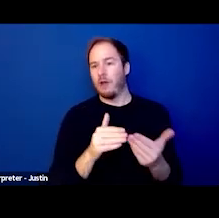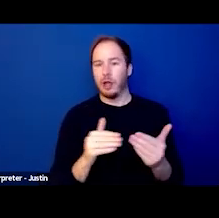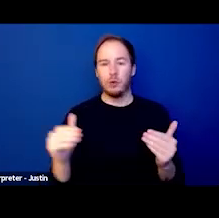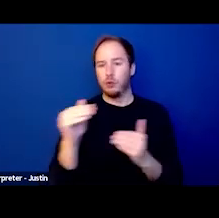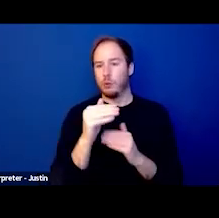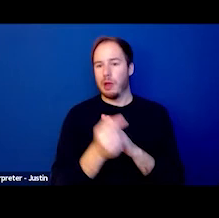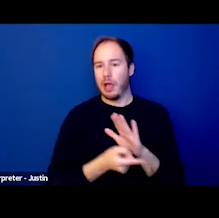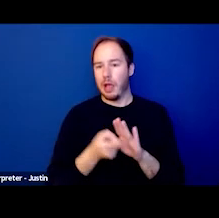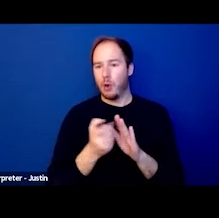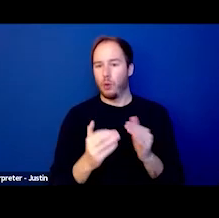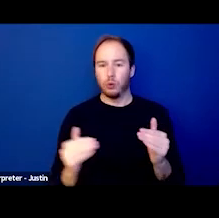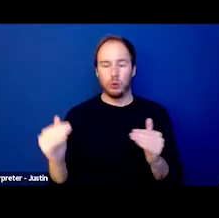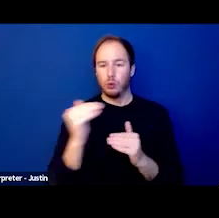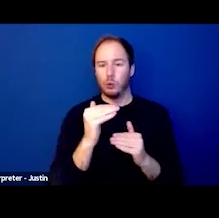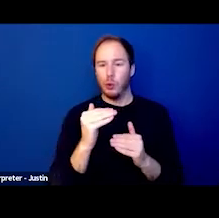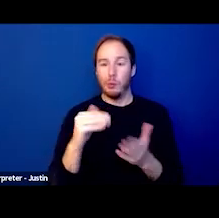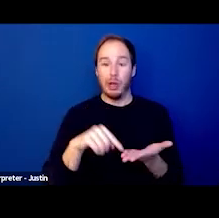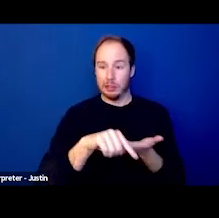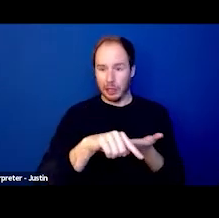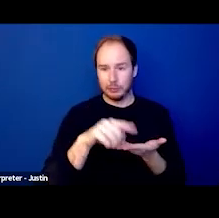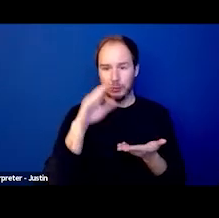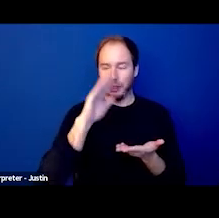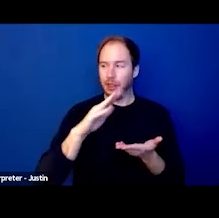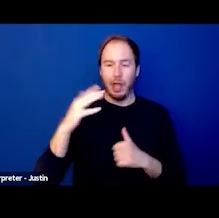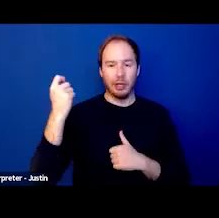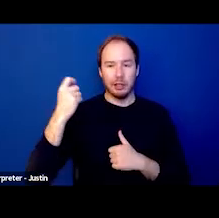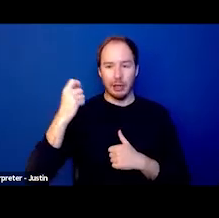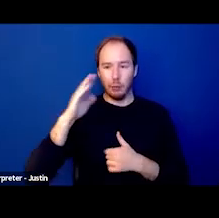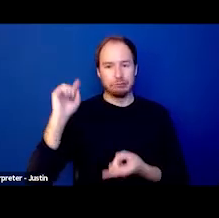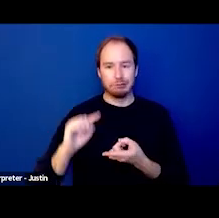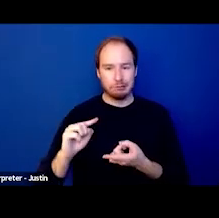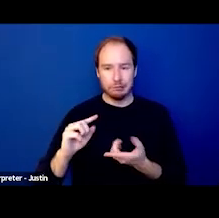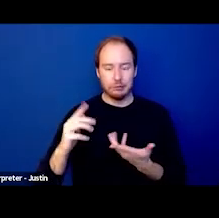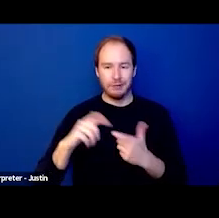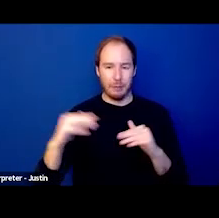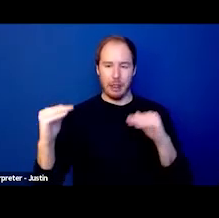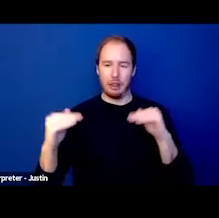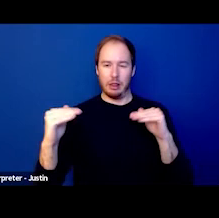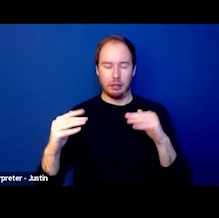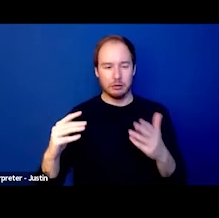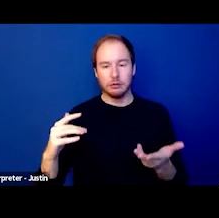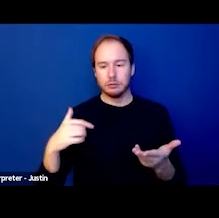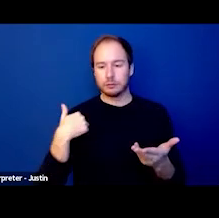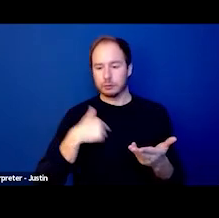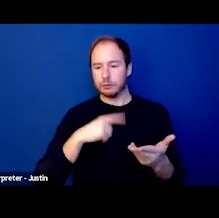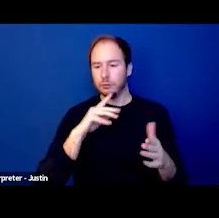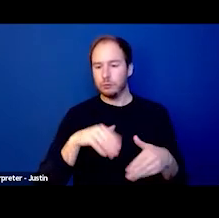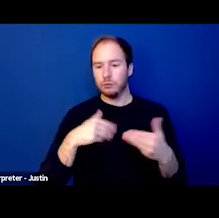'cause that can make their benefits go down. So we have talked quite a bit about that. We provide food when we do in person events,